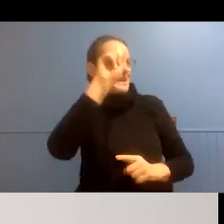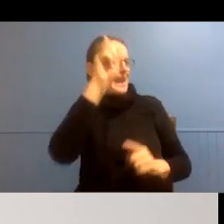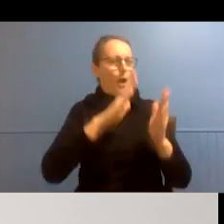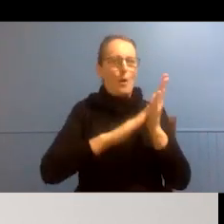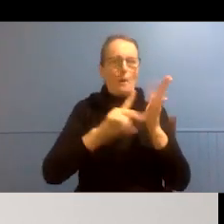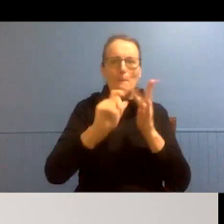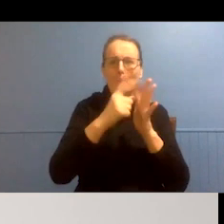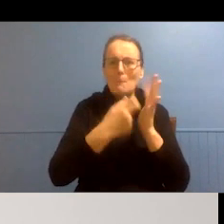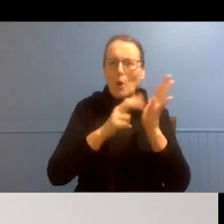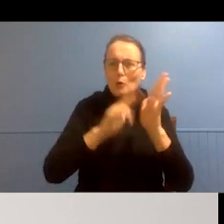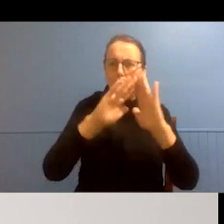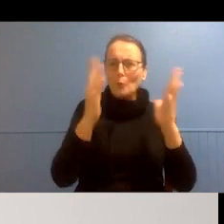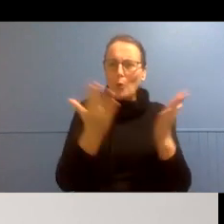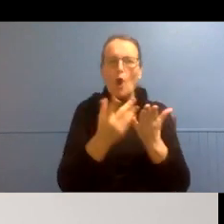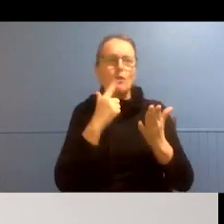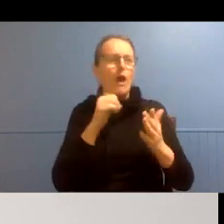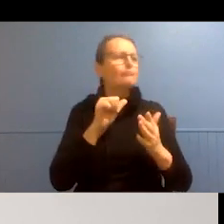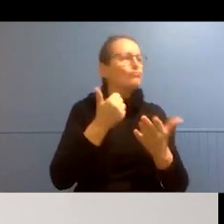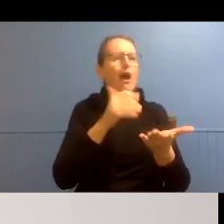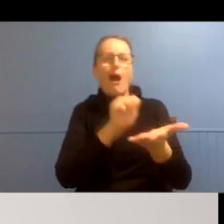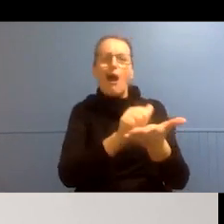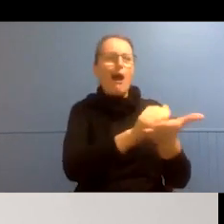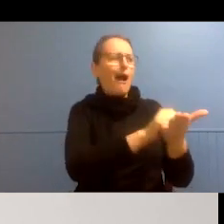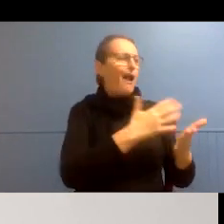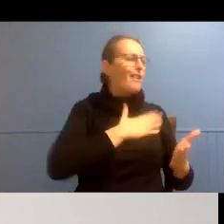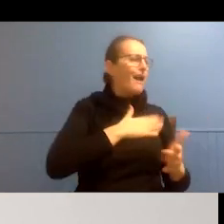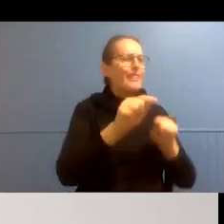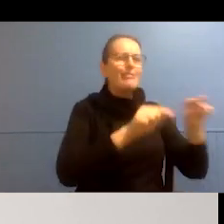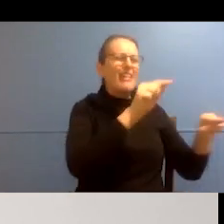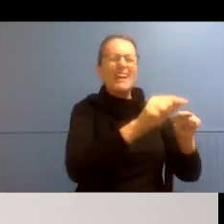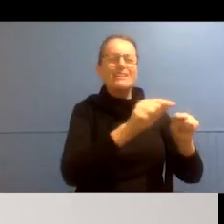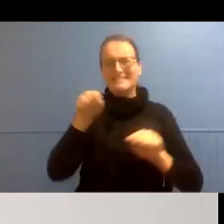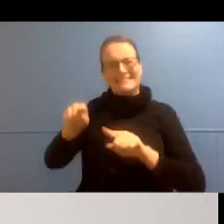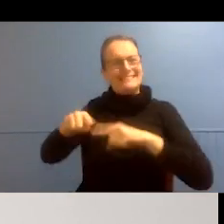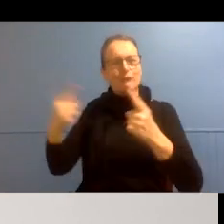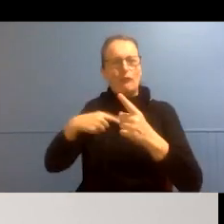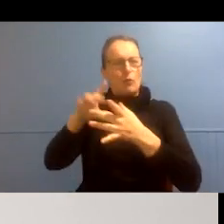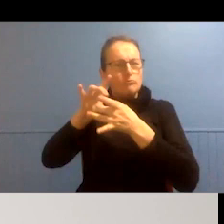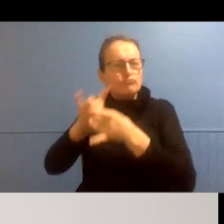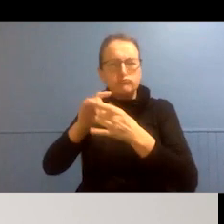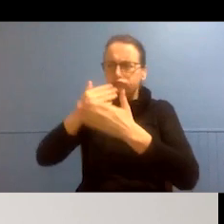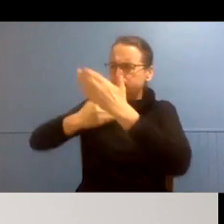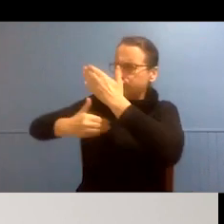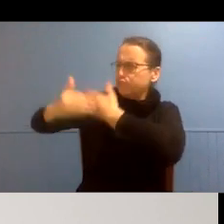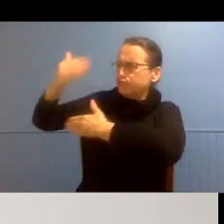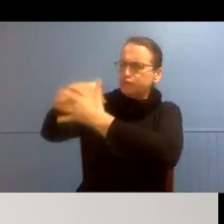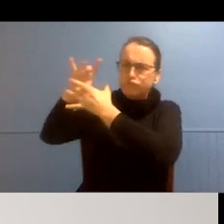context of working Interculturally with First Nations and other appearance, -- other Australians, we have to remove colonial romantic